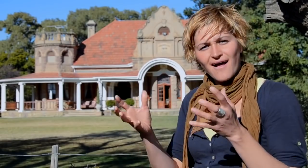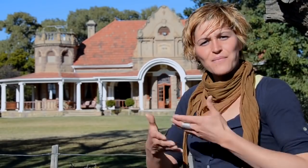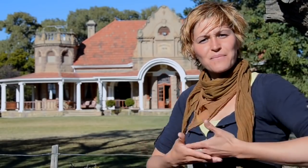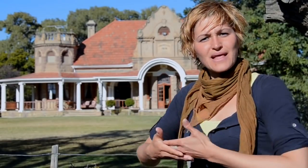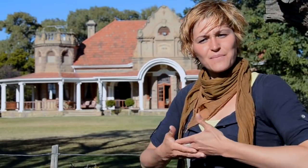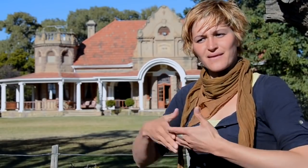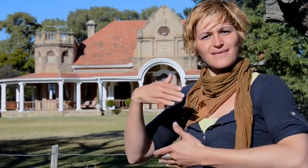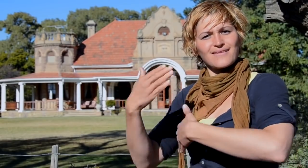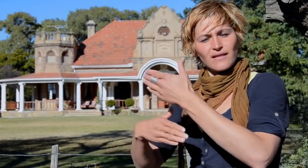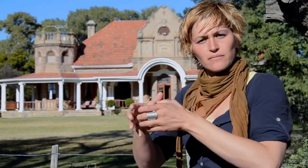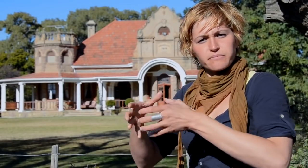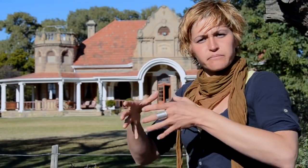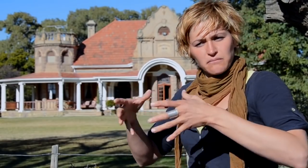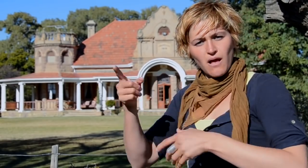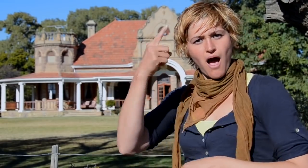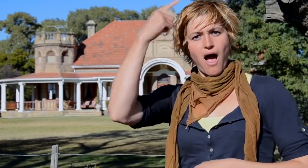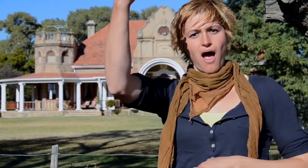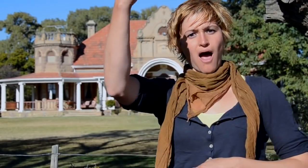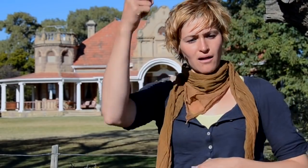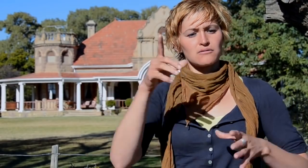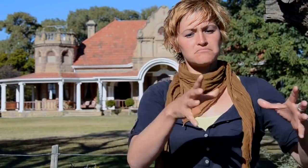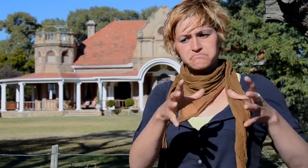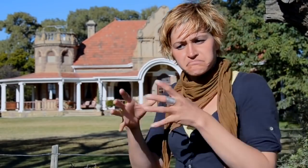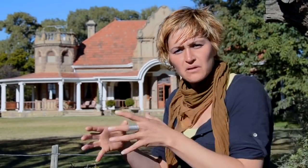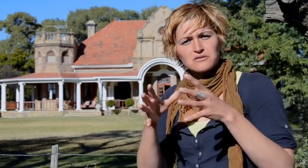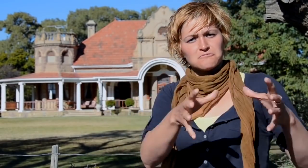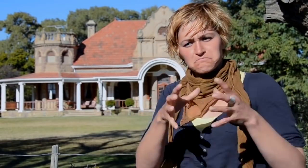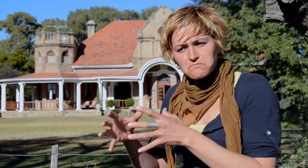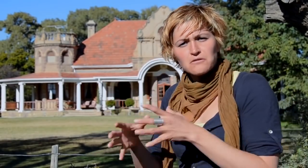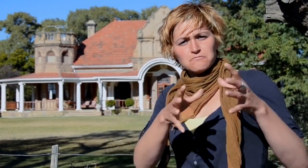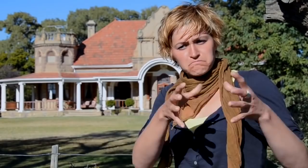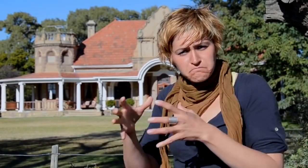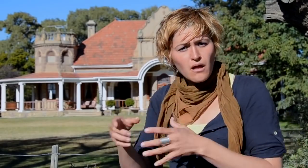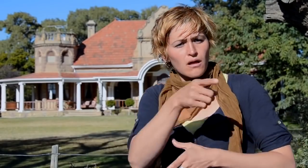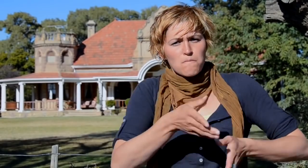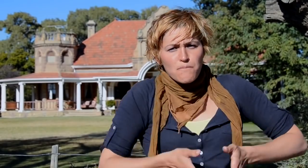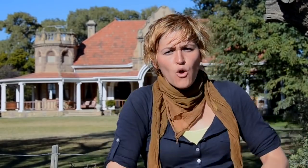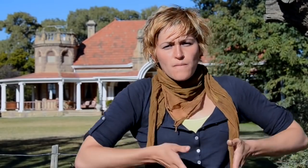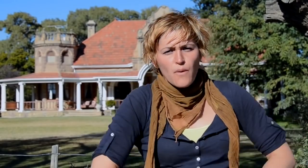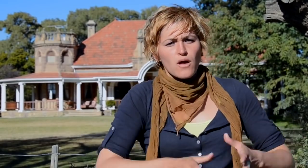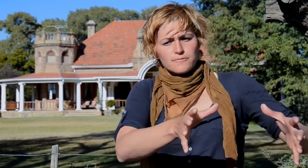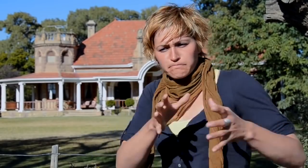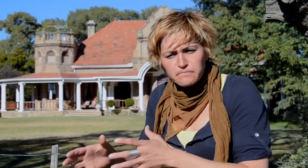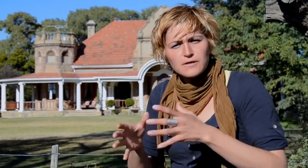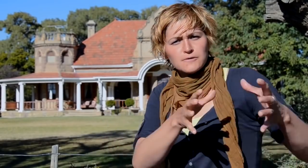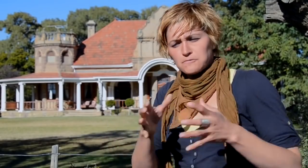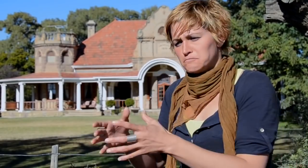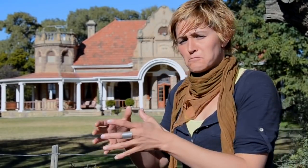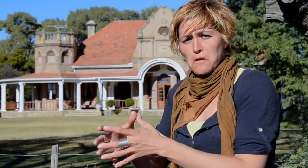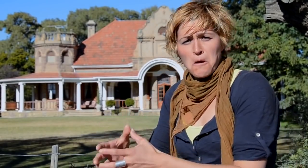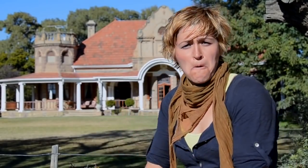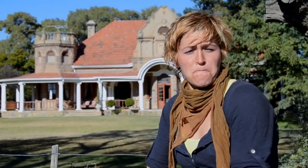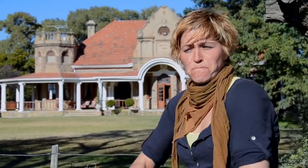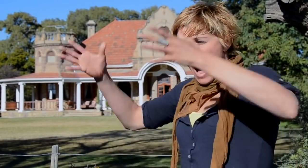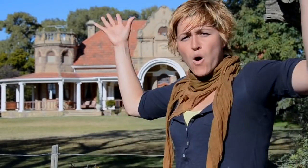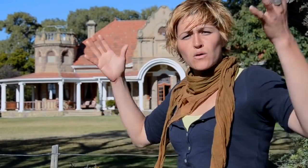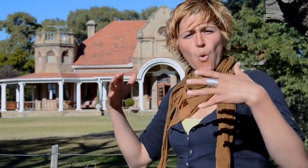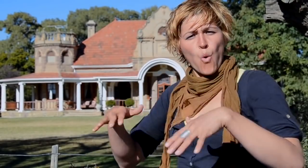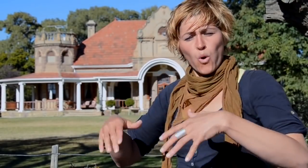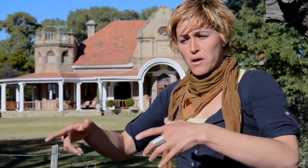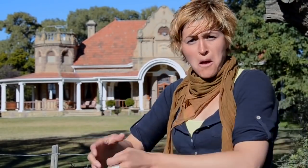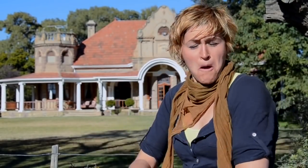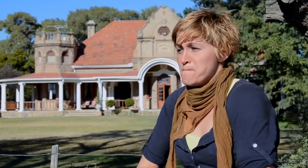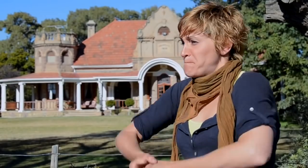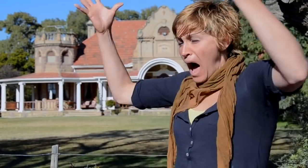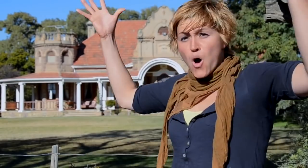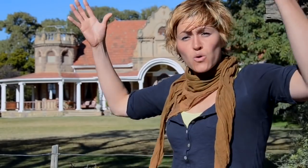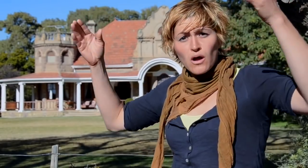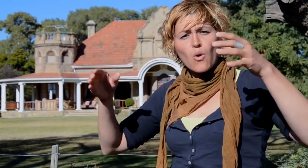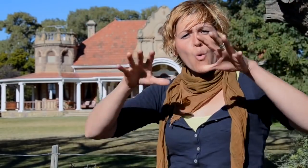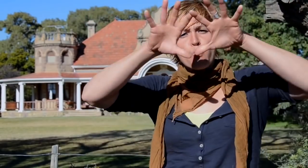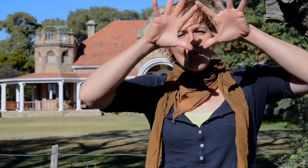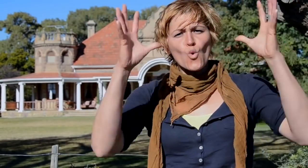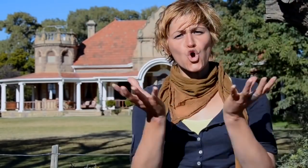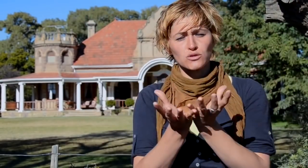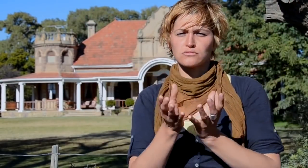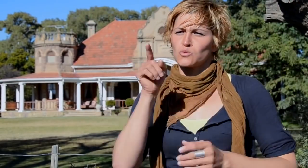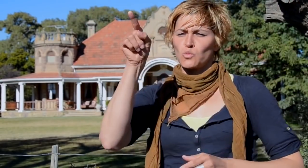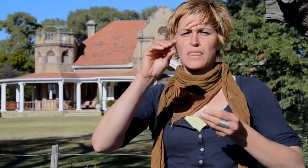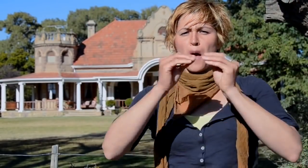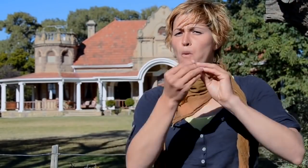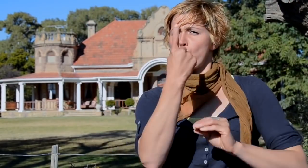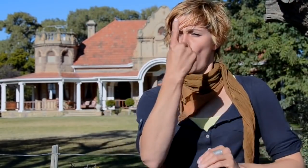The breeding program became successful.